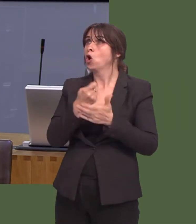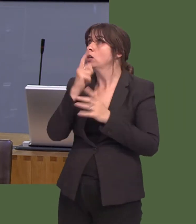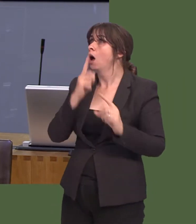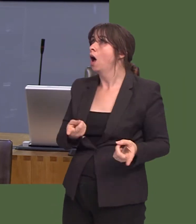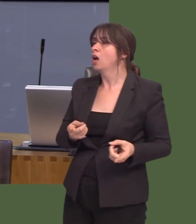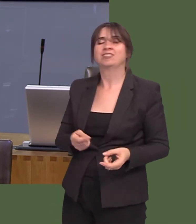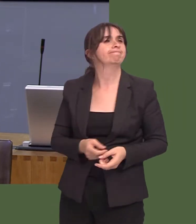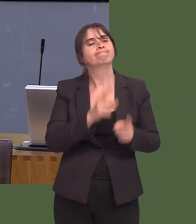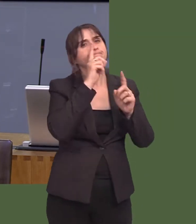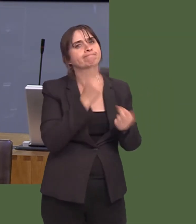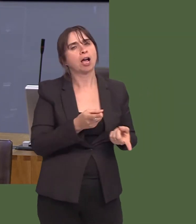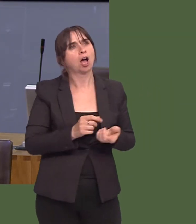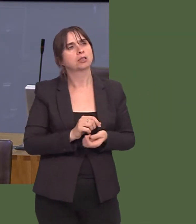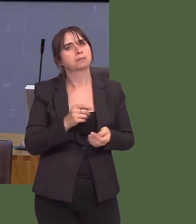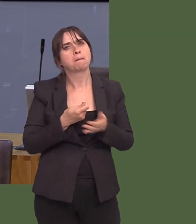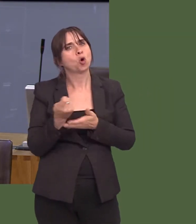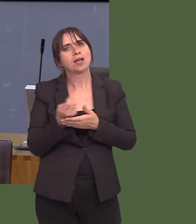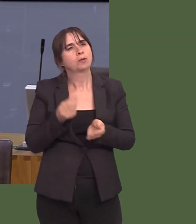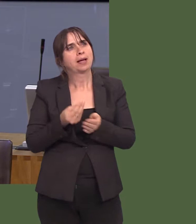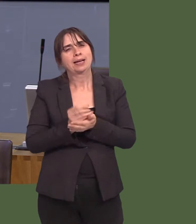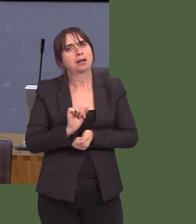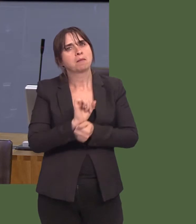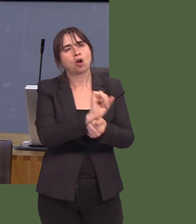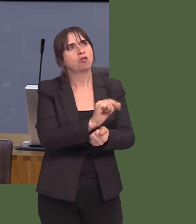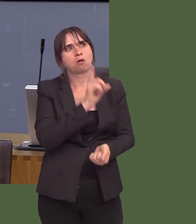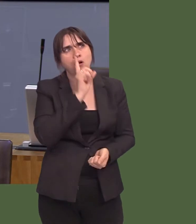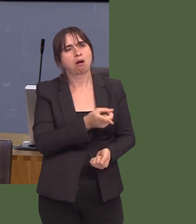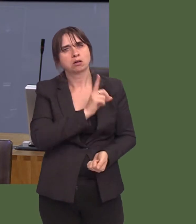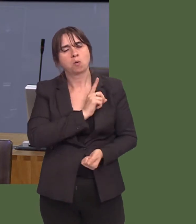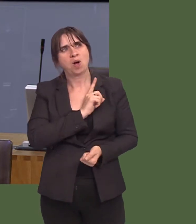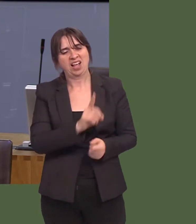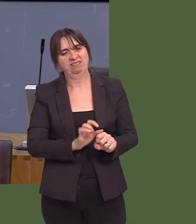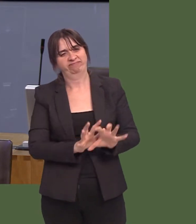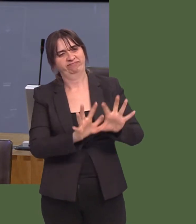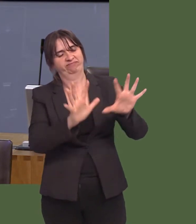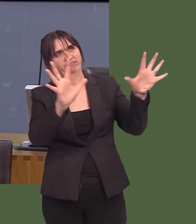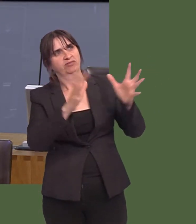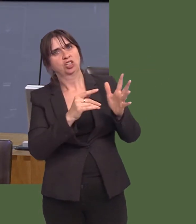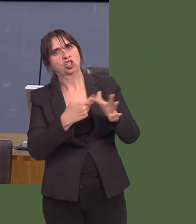Given the damage caused by this plant, what is the Welsh Governmentís overarching strategy